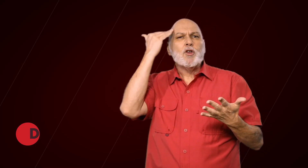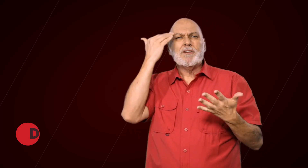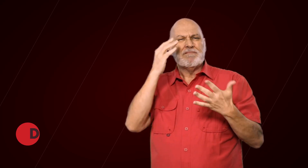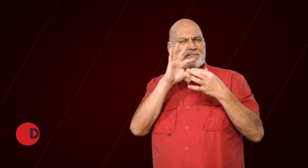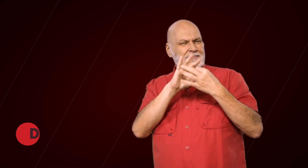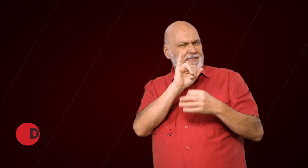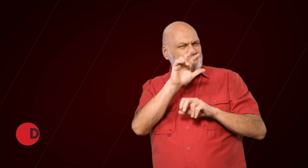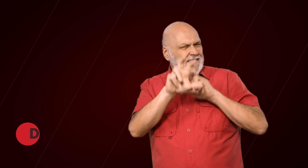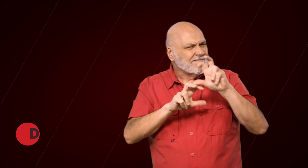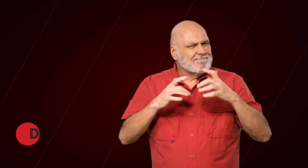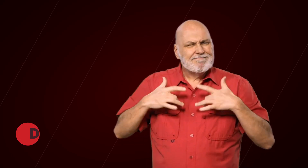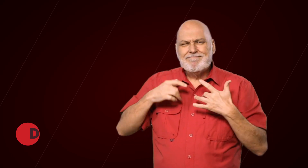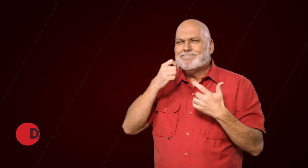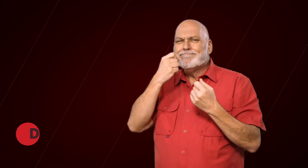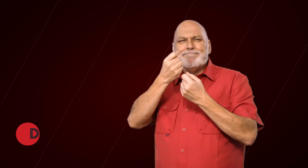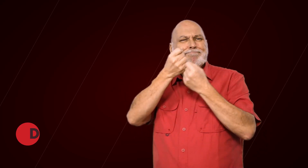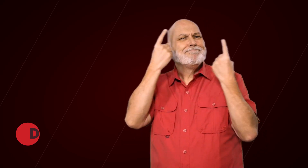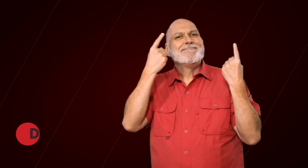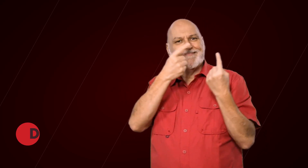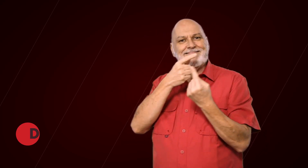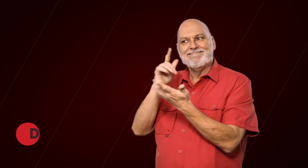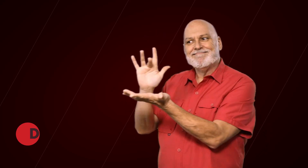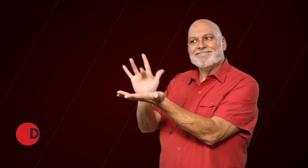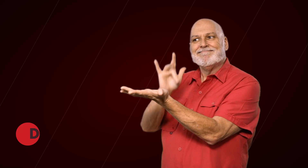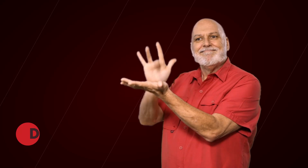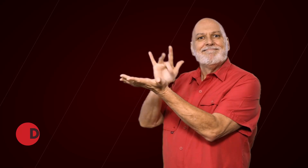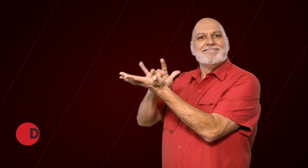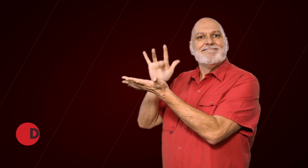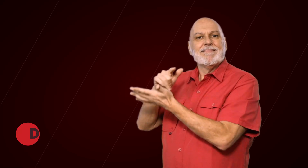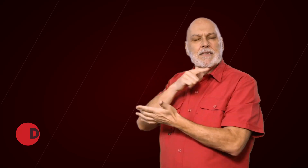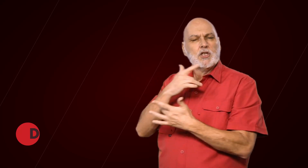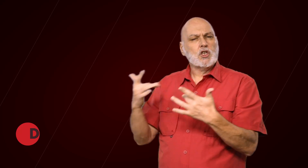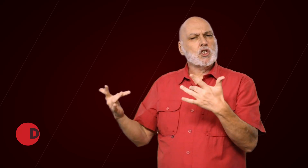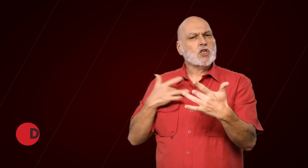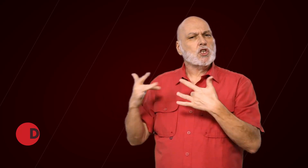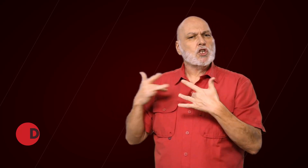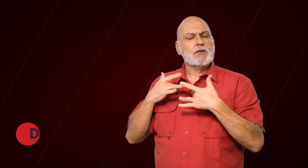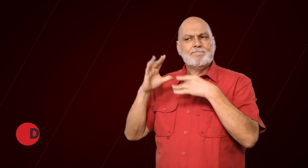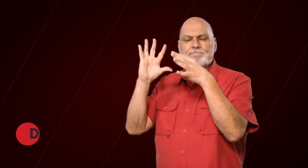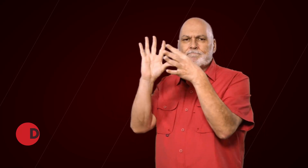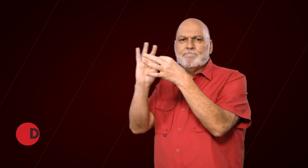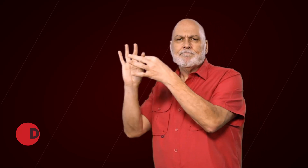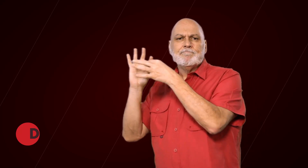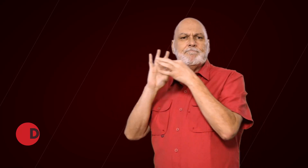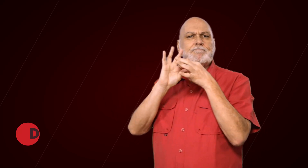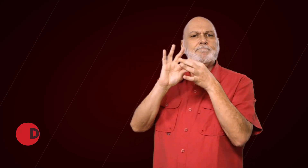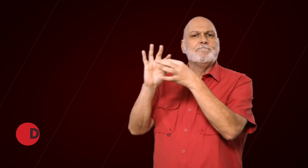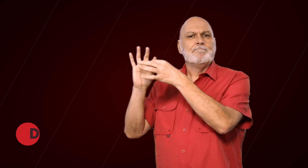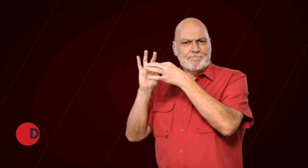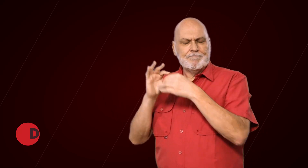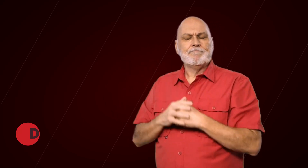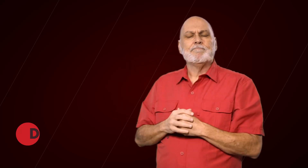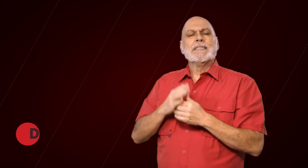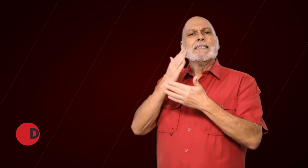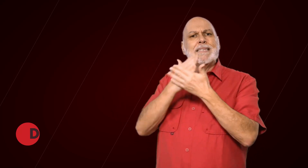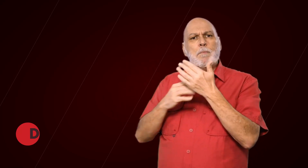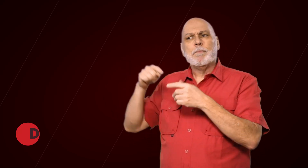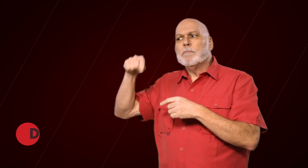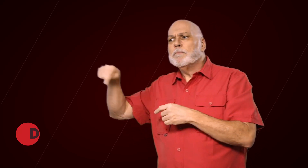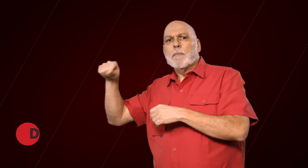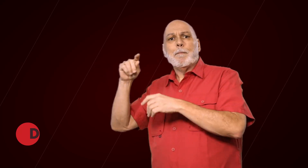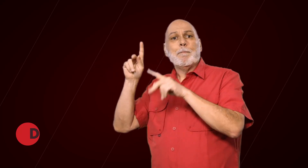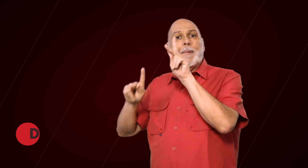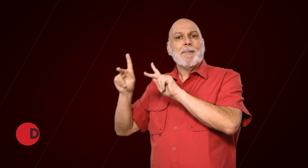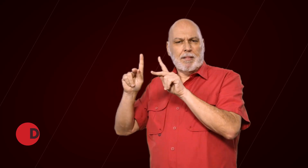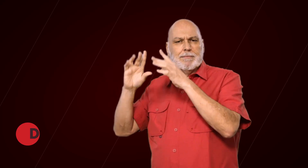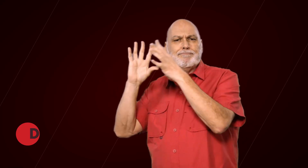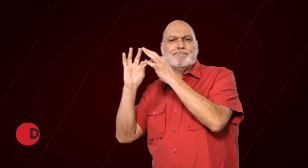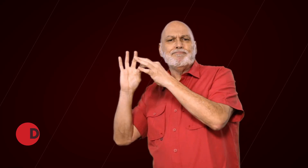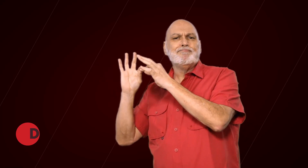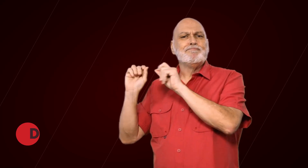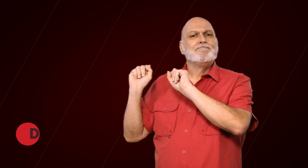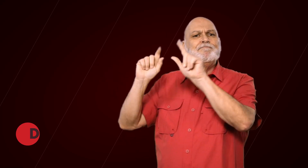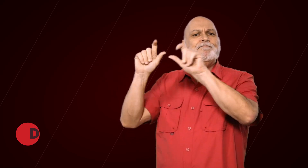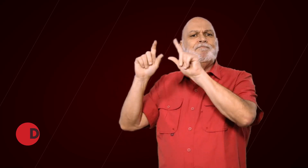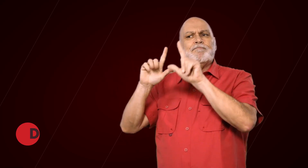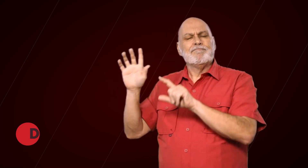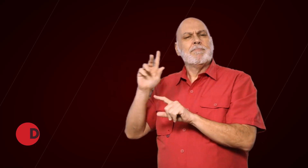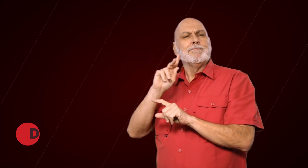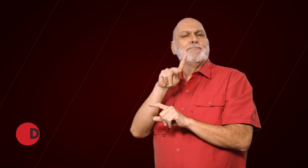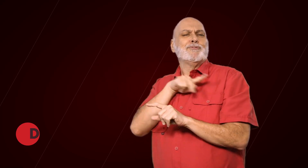may be a scheme that potentially exploits vulnerable Deaf people.